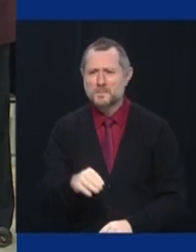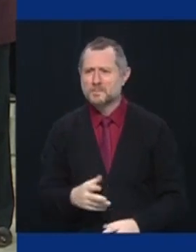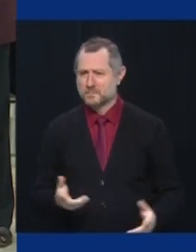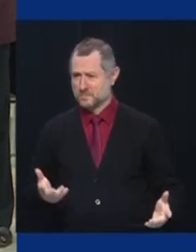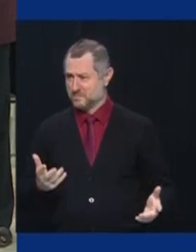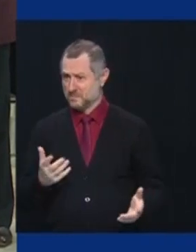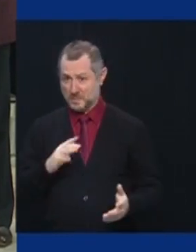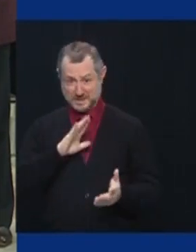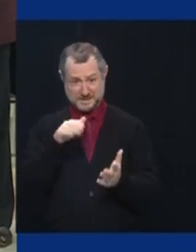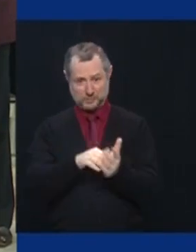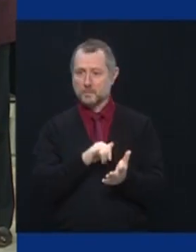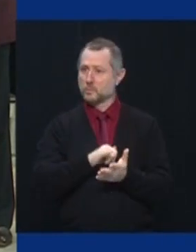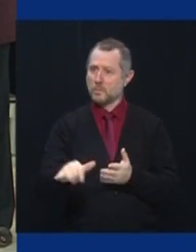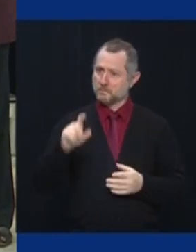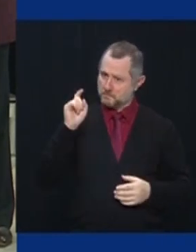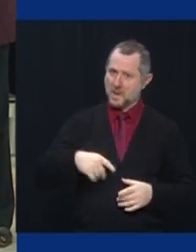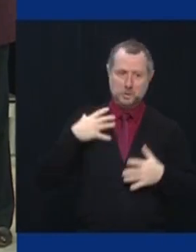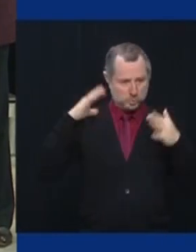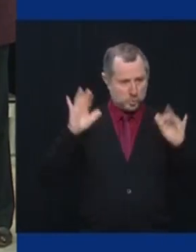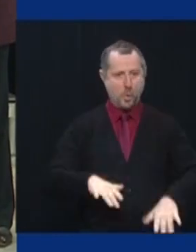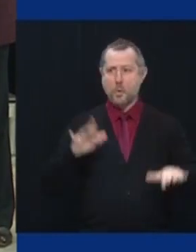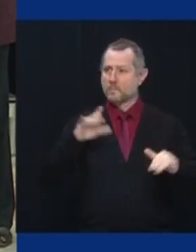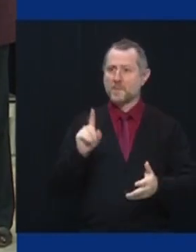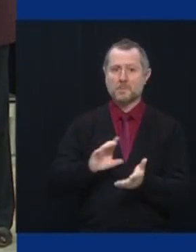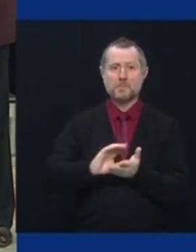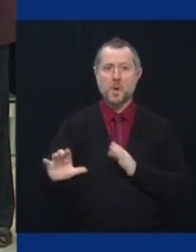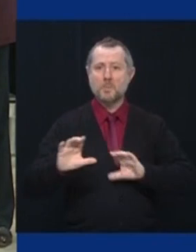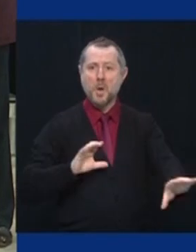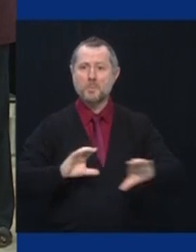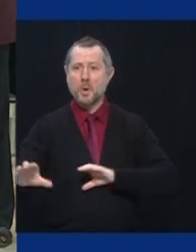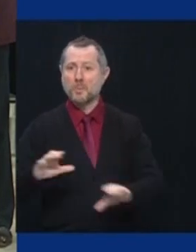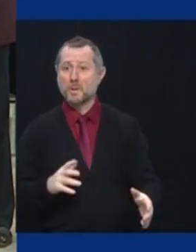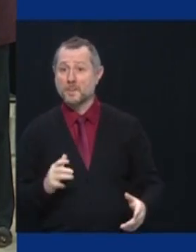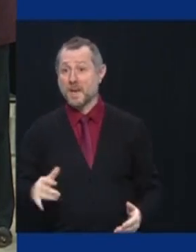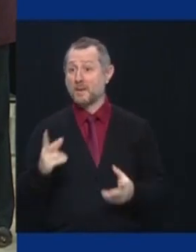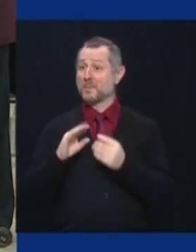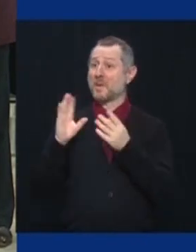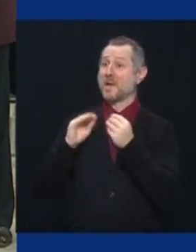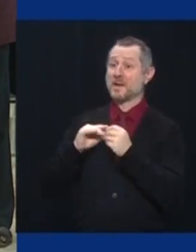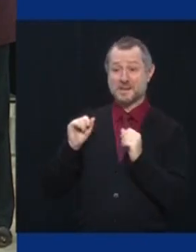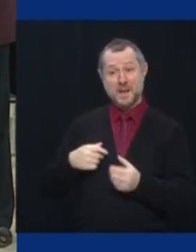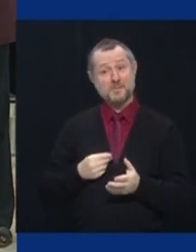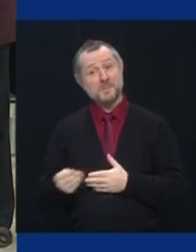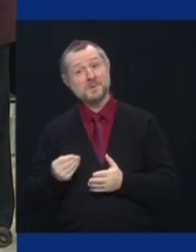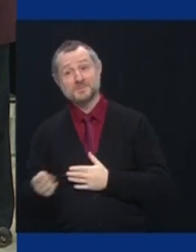NOW WE ALL KNOW WE REALLY NEED SNOWPLOWING IN CENTRAL NEW YORK, THAT'S A DONE DEAL. WE GO NOWHERE WITHOUT OUR